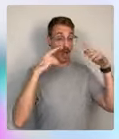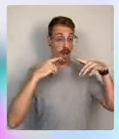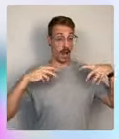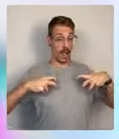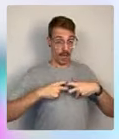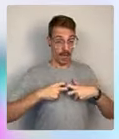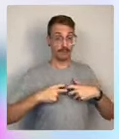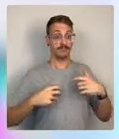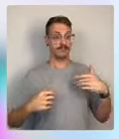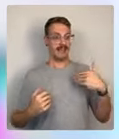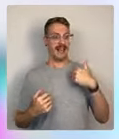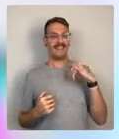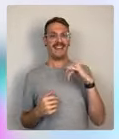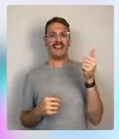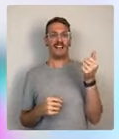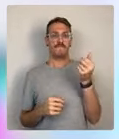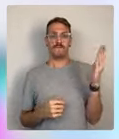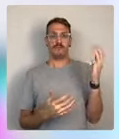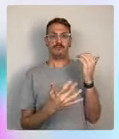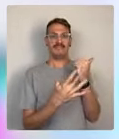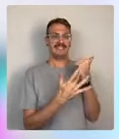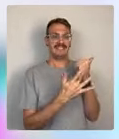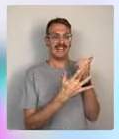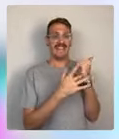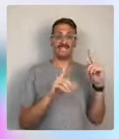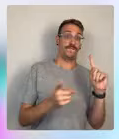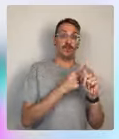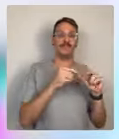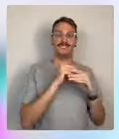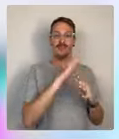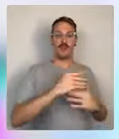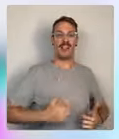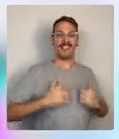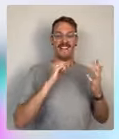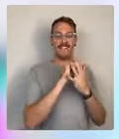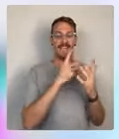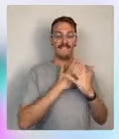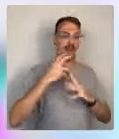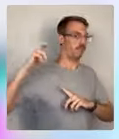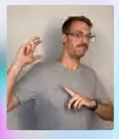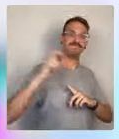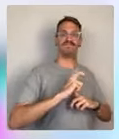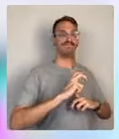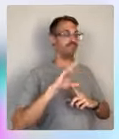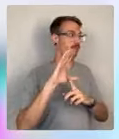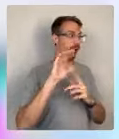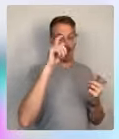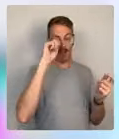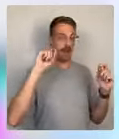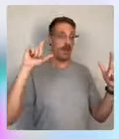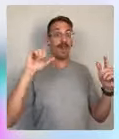I was blown away. You only have like a few technology firsts that are epic,